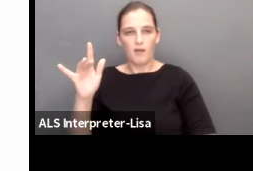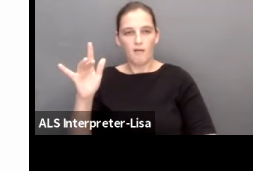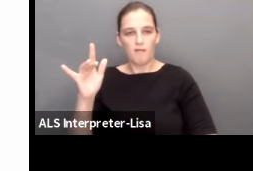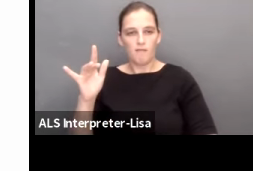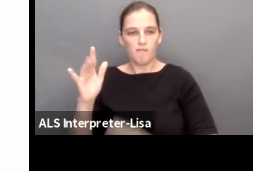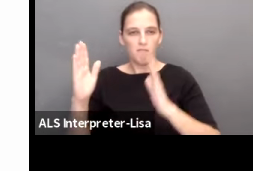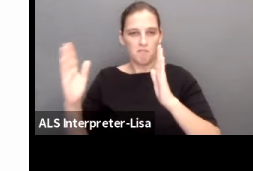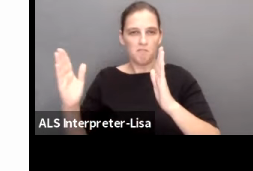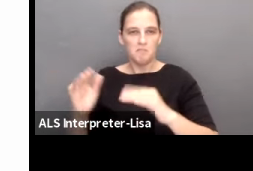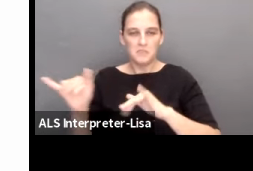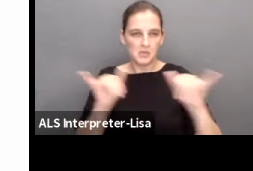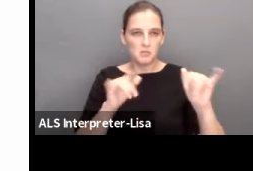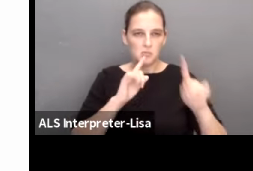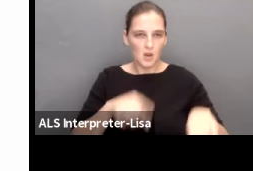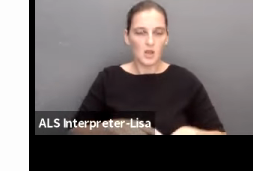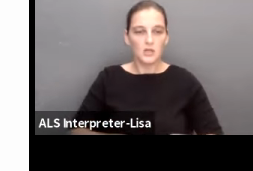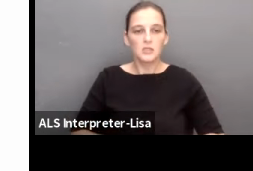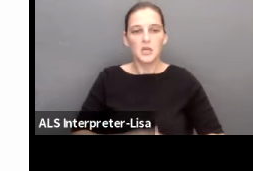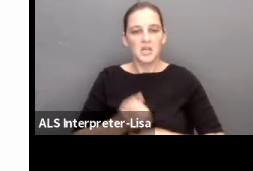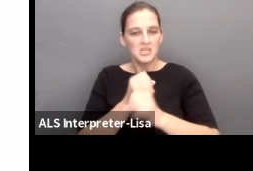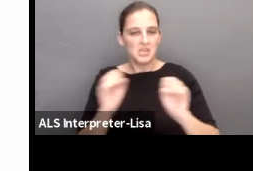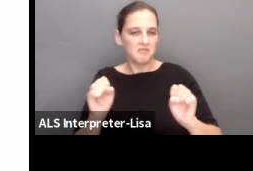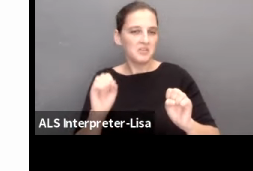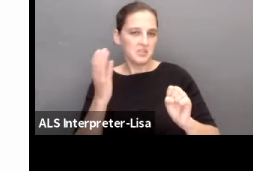they also found the safety profile to be very similar.